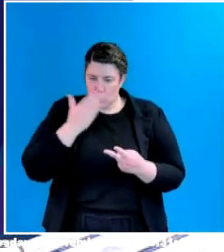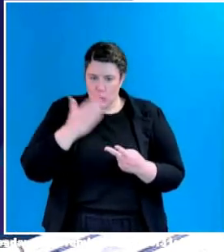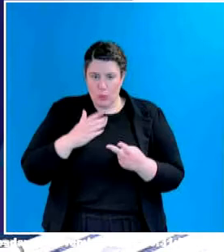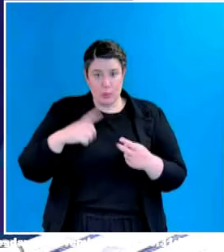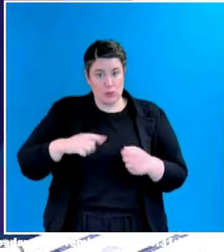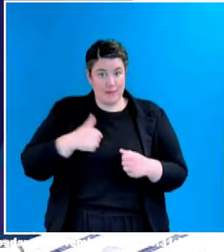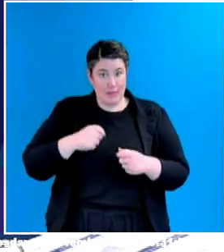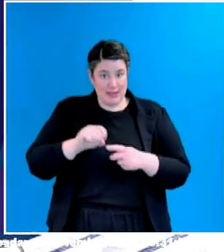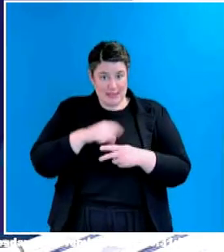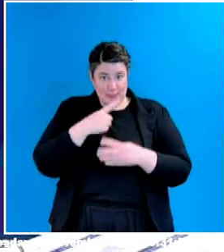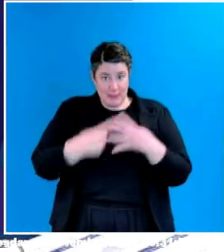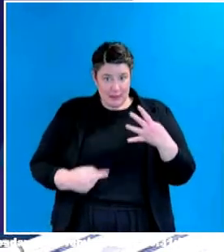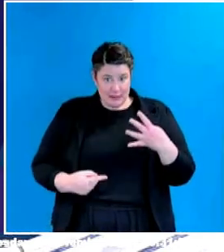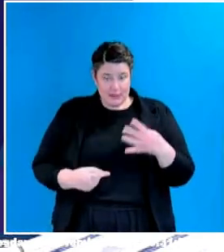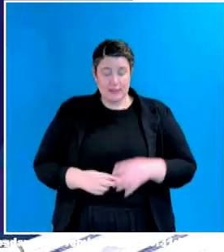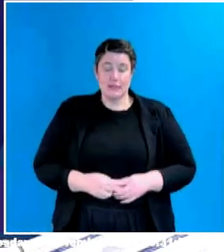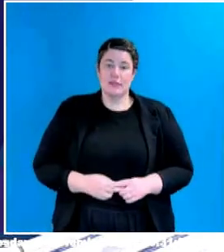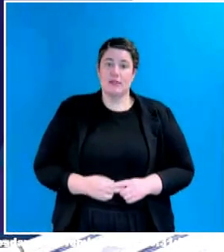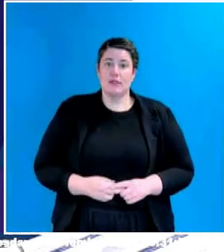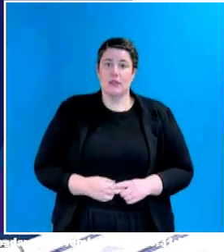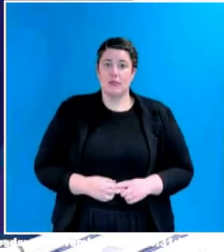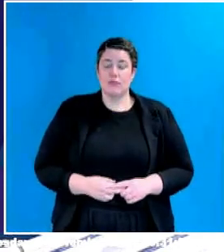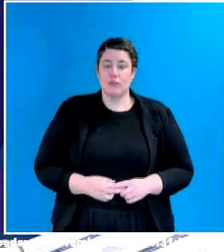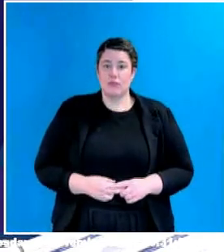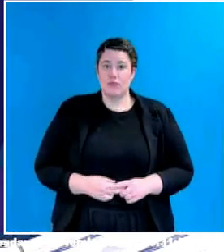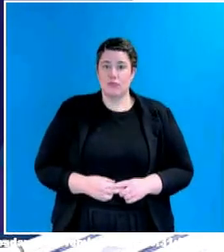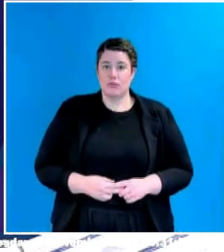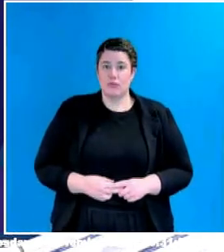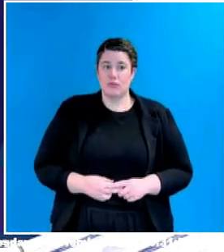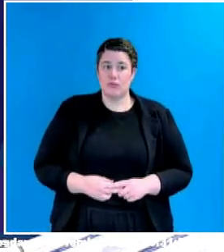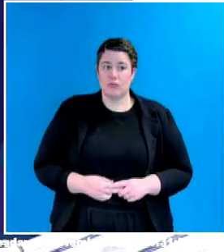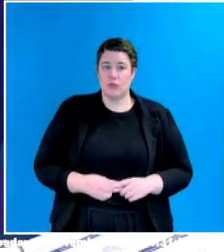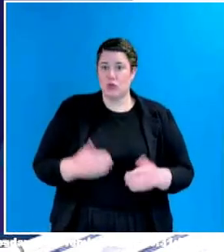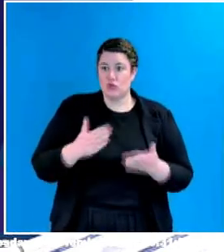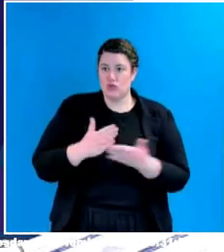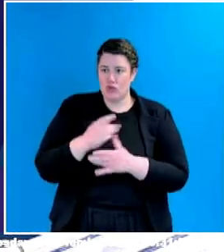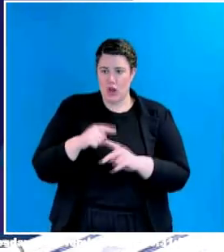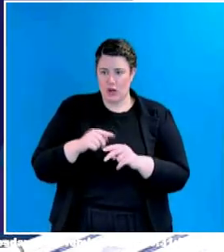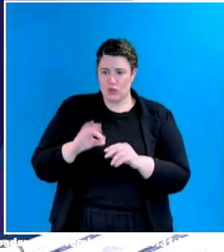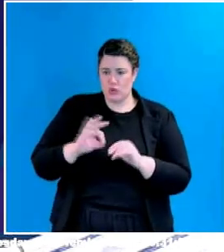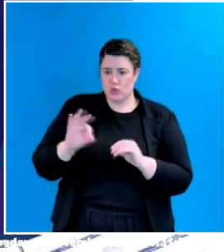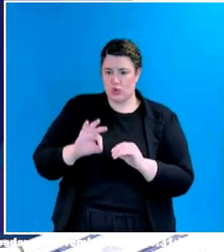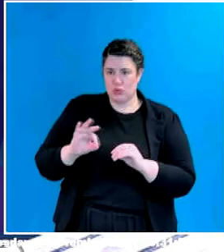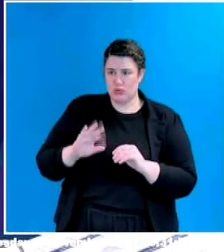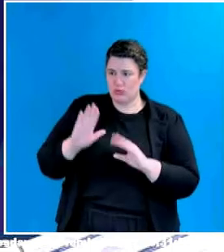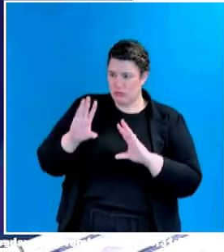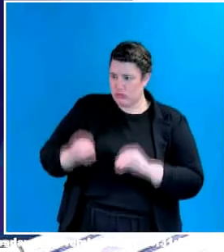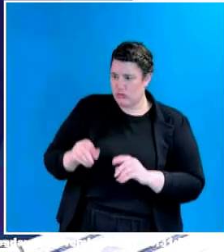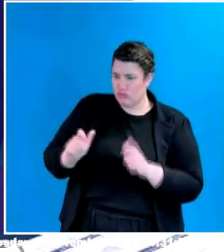disability, the right, for example, with restrictive practice in a group home.